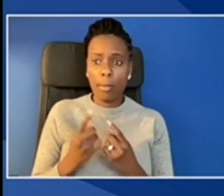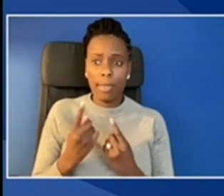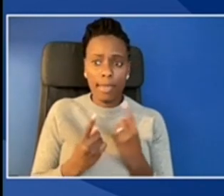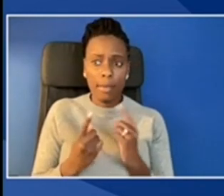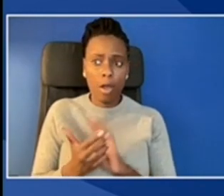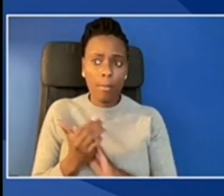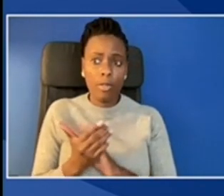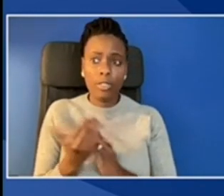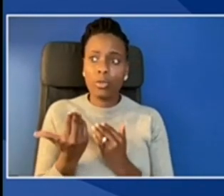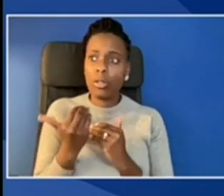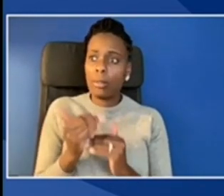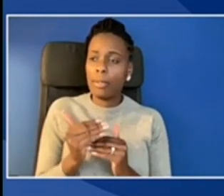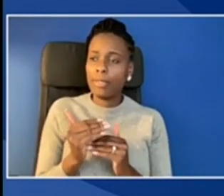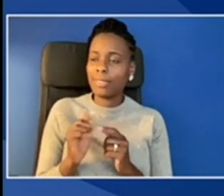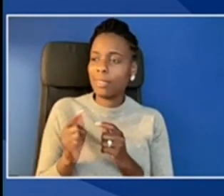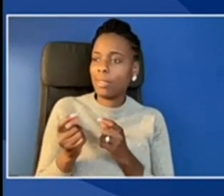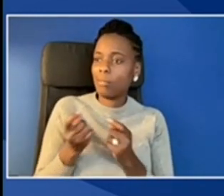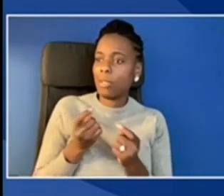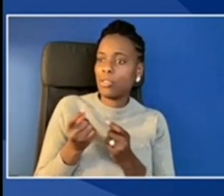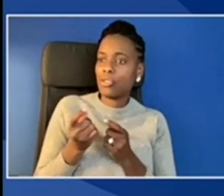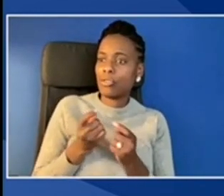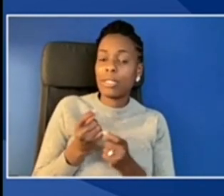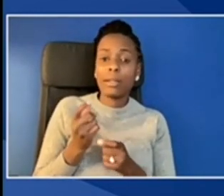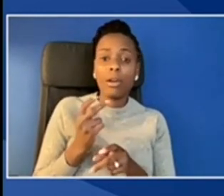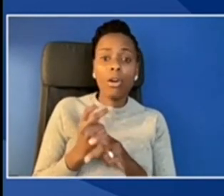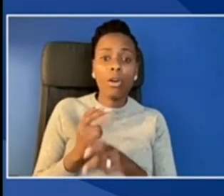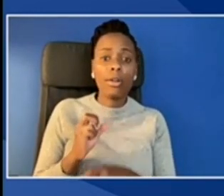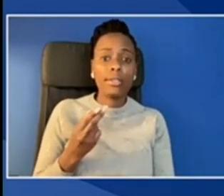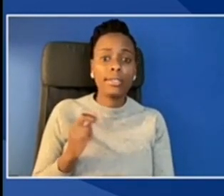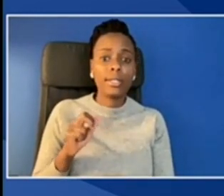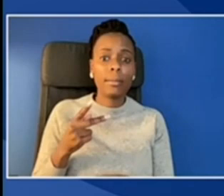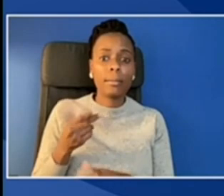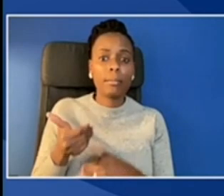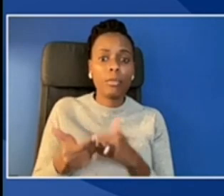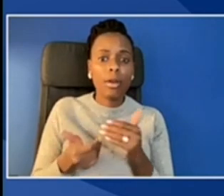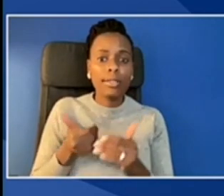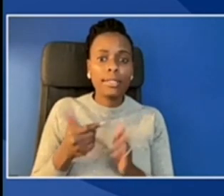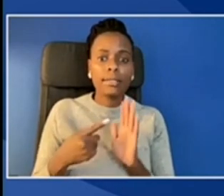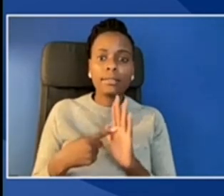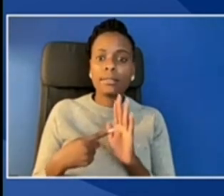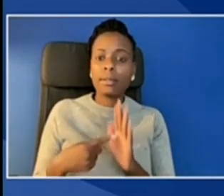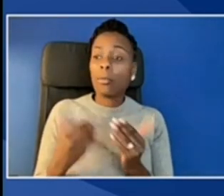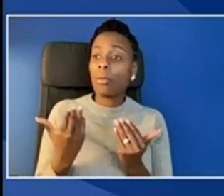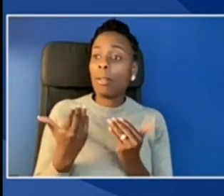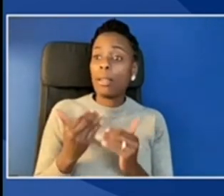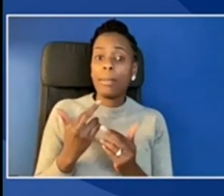administering a hardship process, such as limited resources, the need to rely on